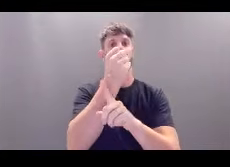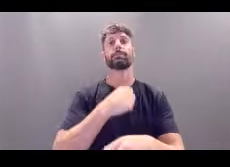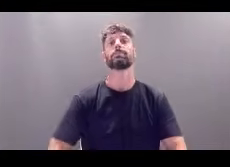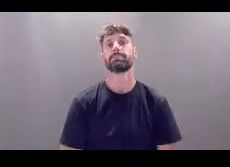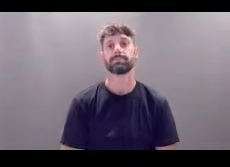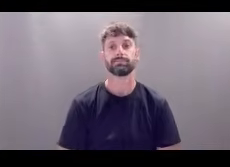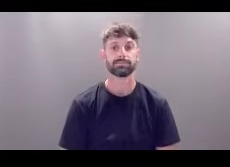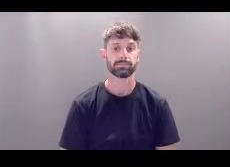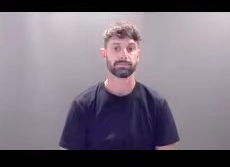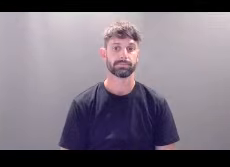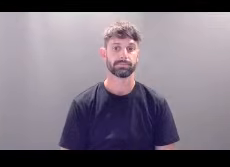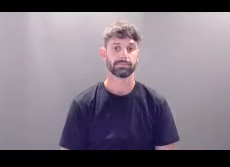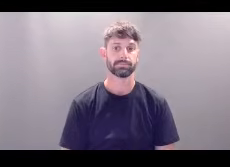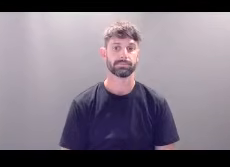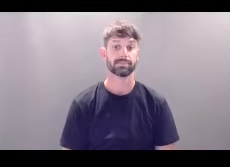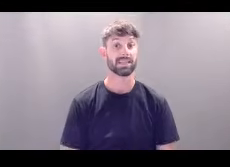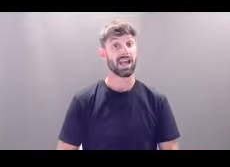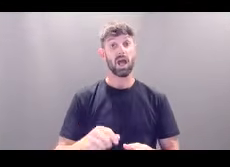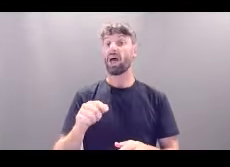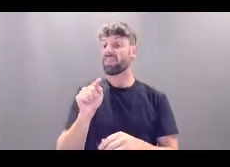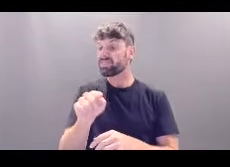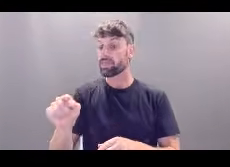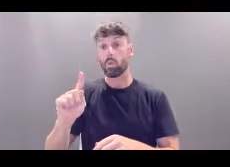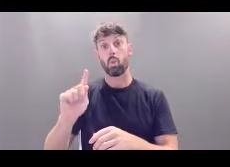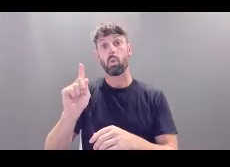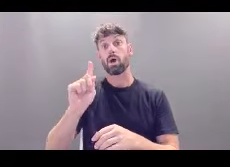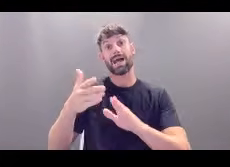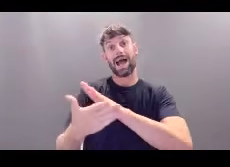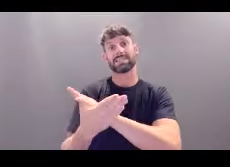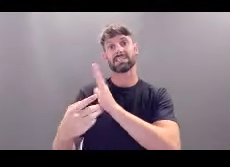Items that are currently regulated by the TGA in